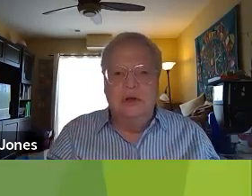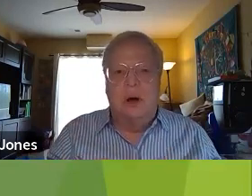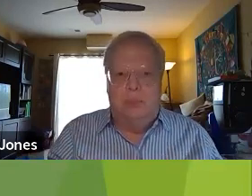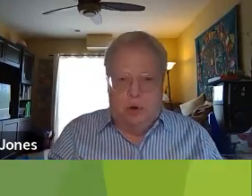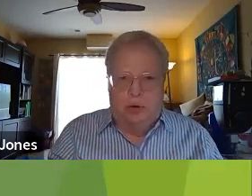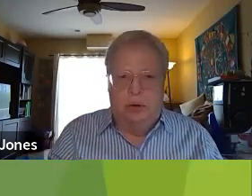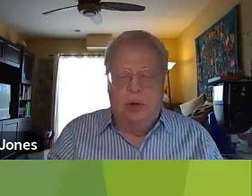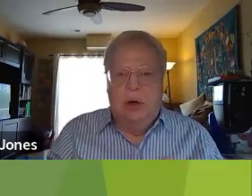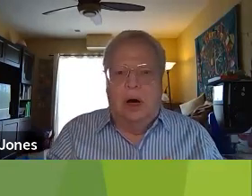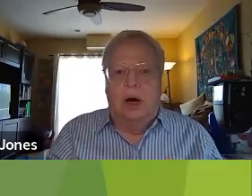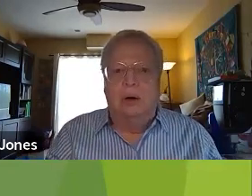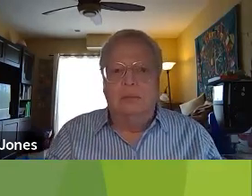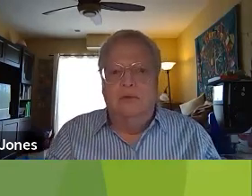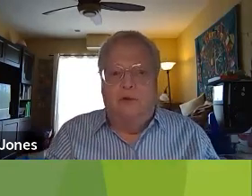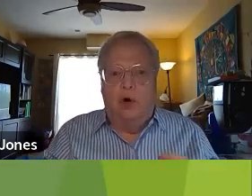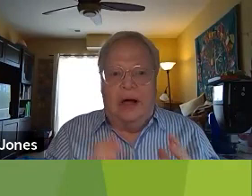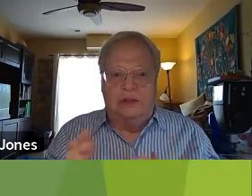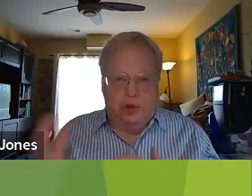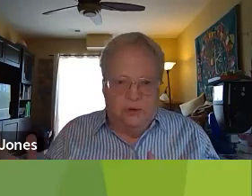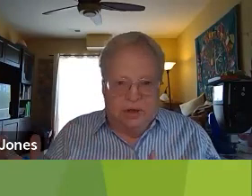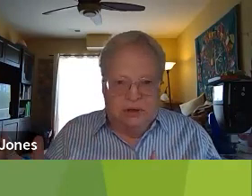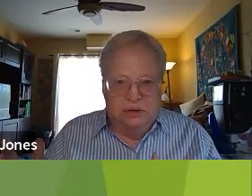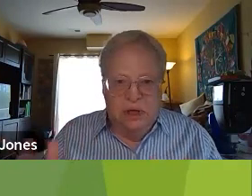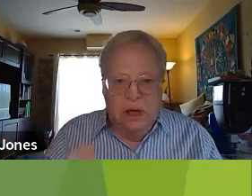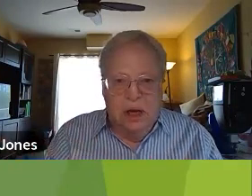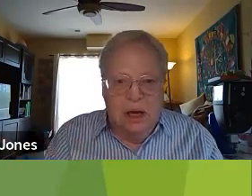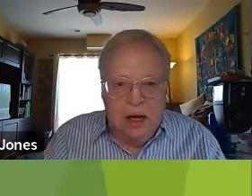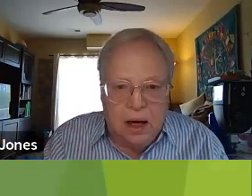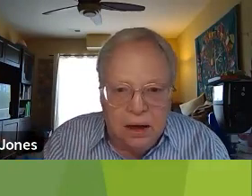number for that service.